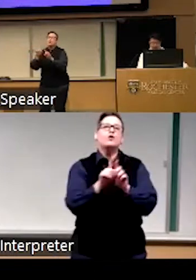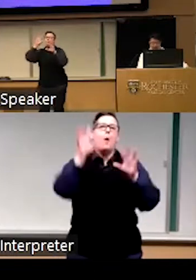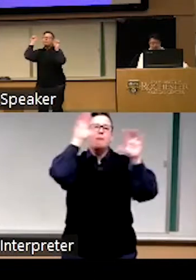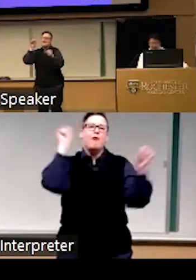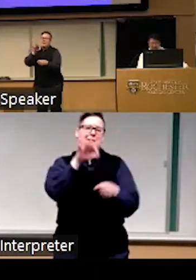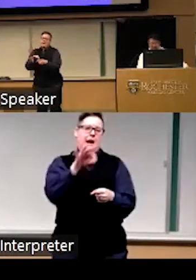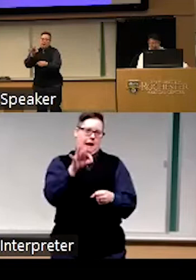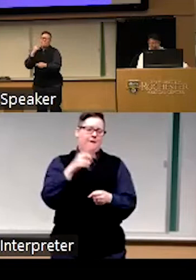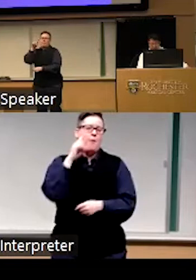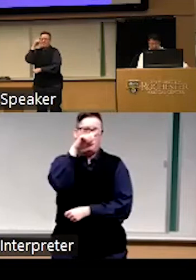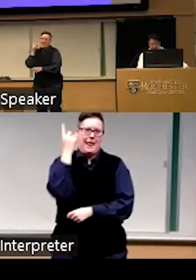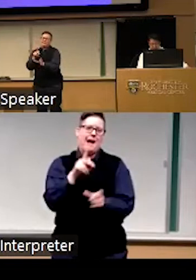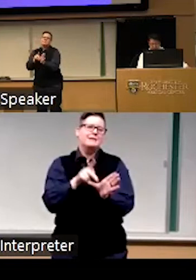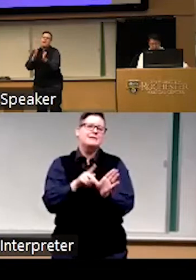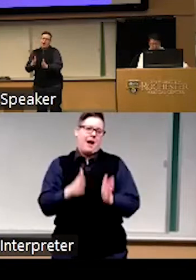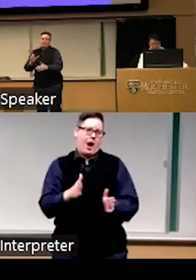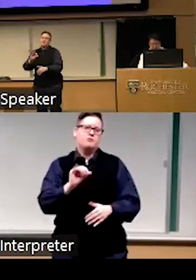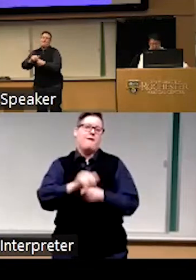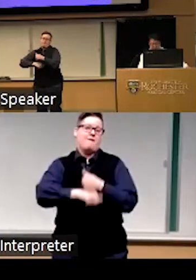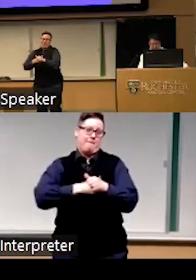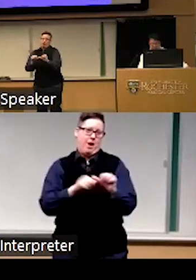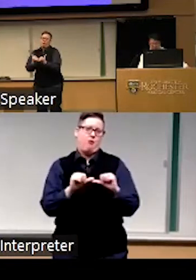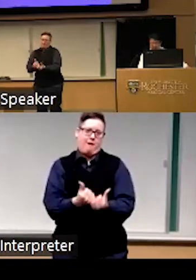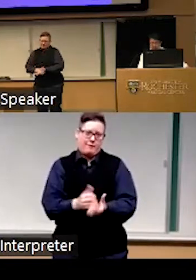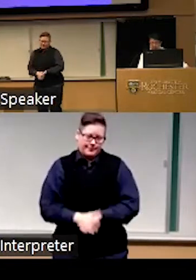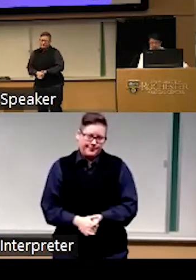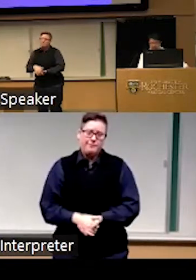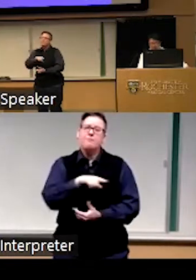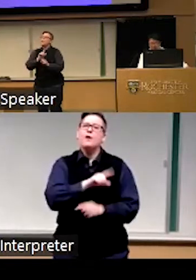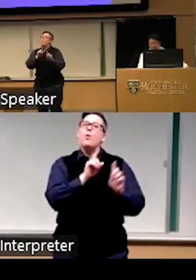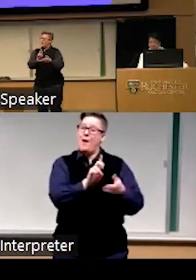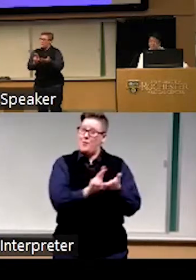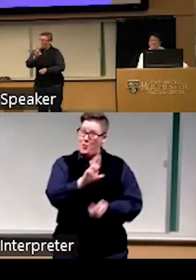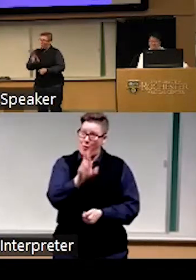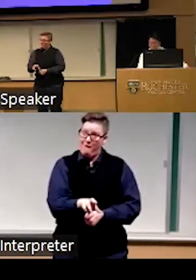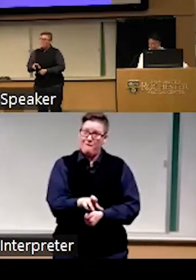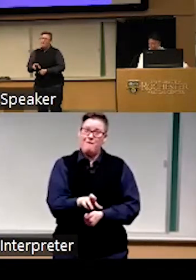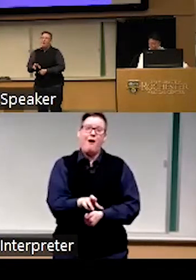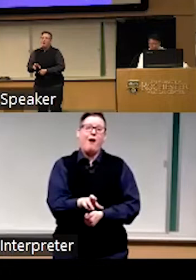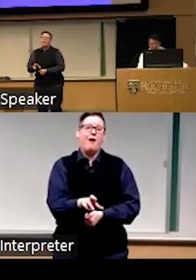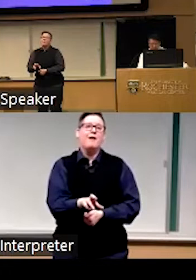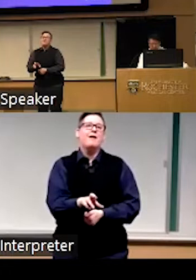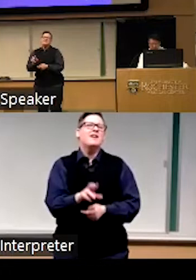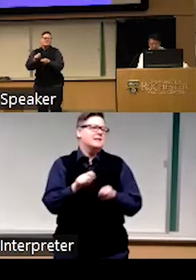the black psychiatrist of America he attended Universal Rochester as a Wilson scholar and